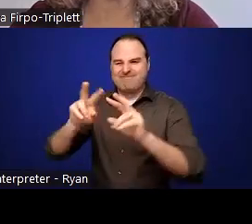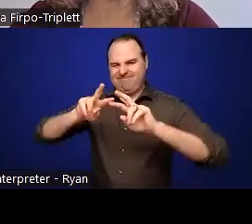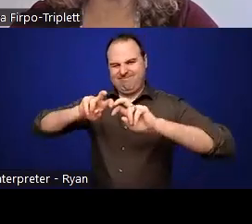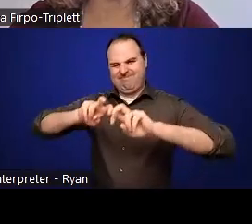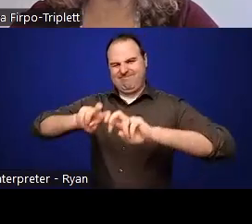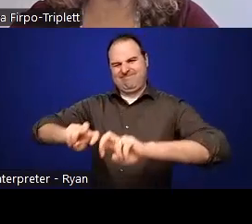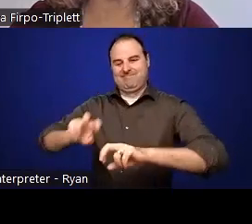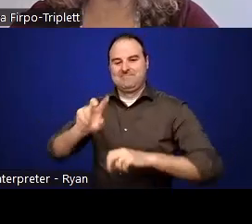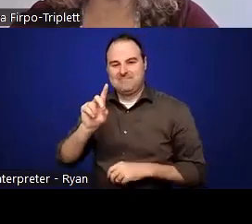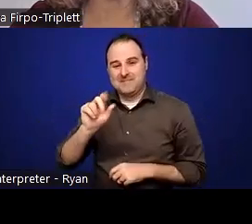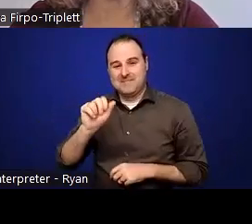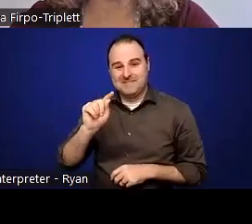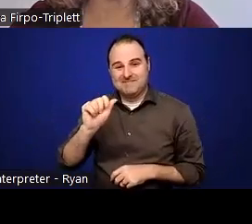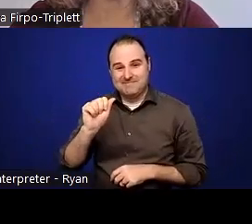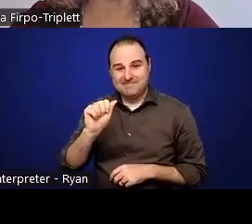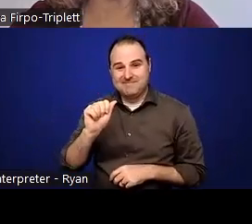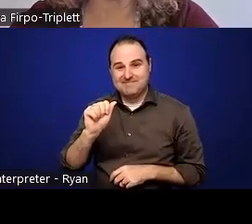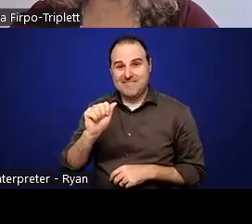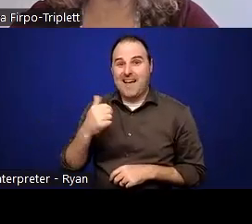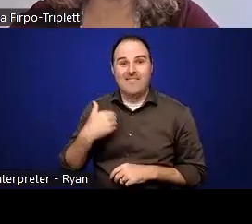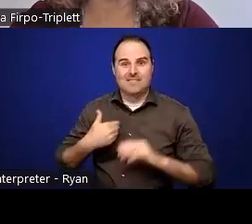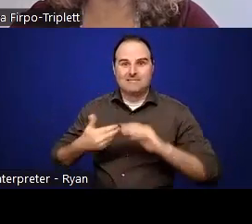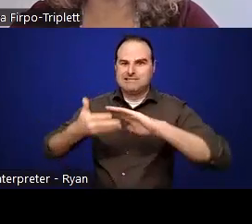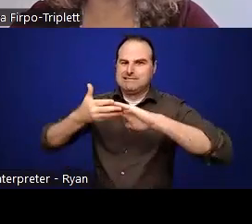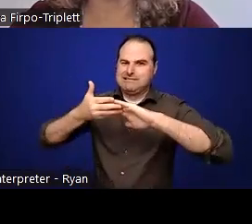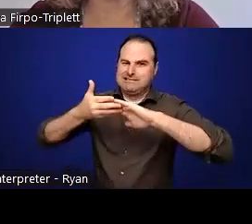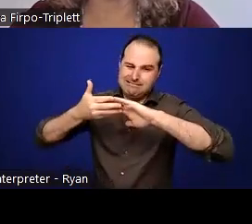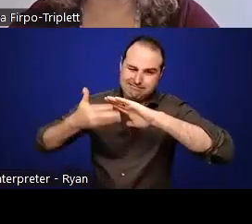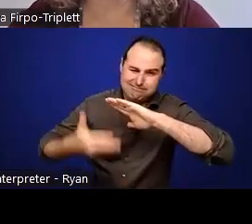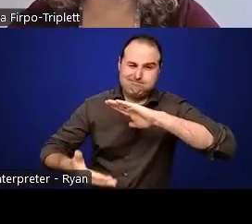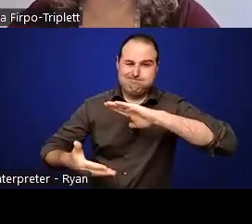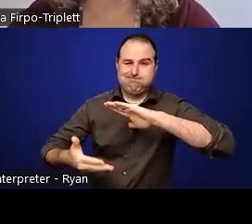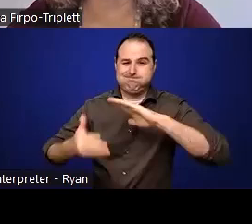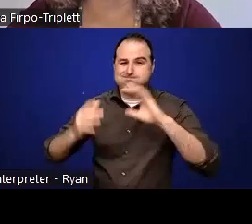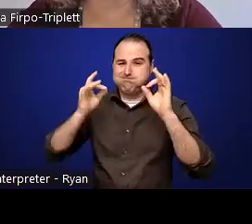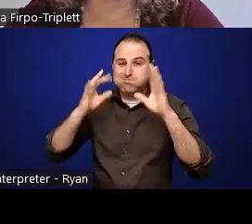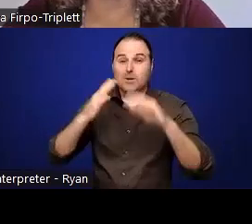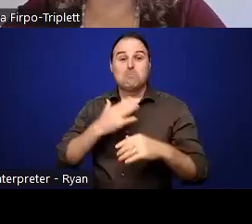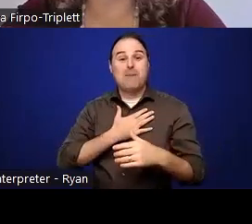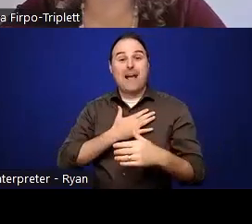We've got a really large and rich, you would not believe my spreadsheet, it's going out to